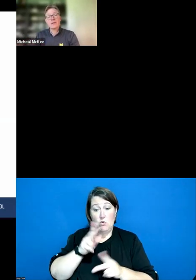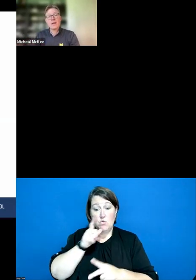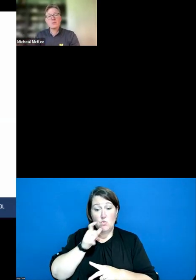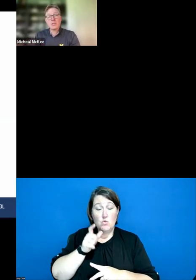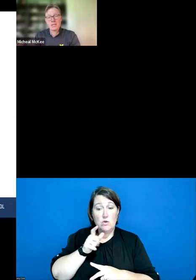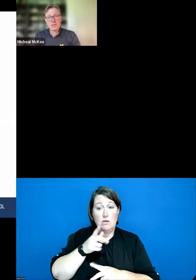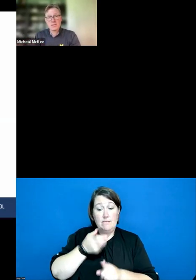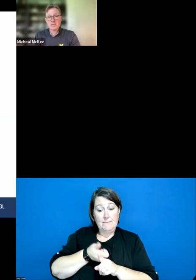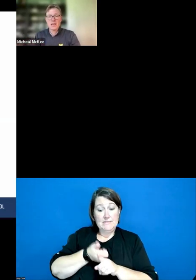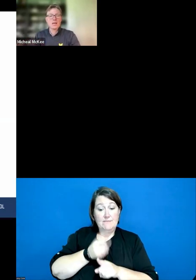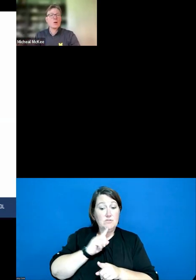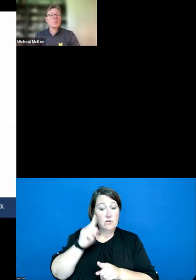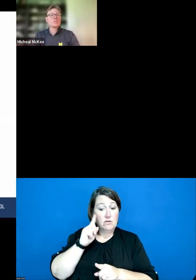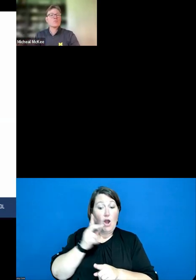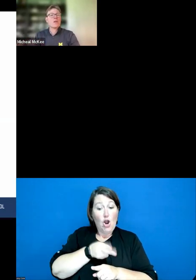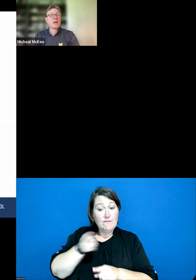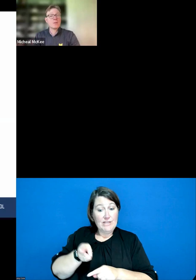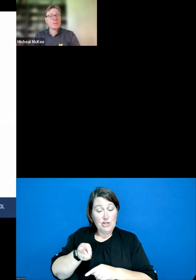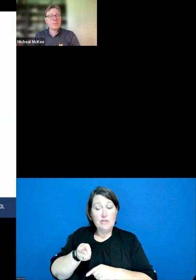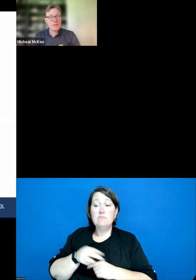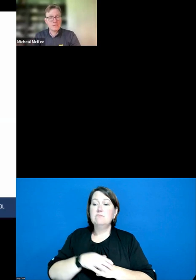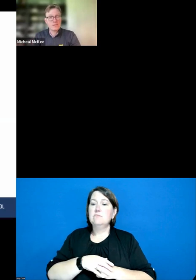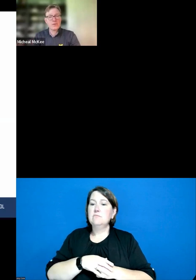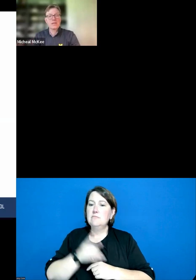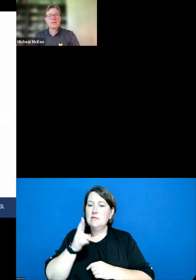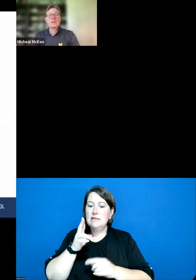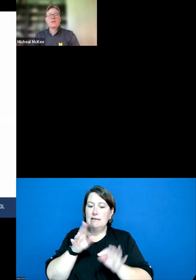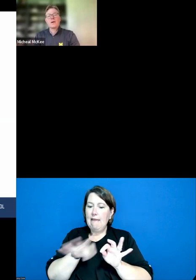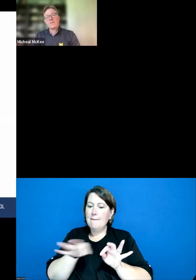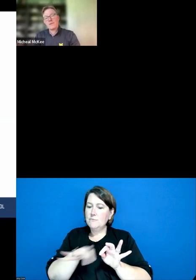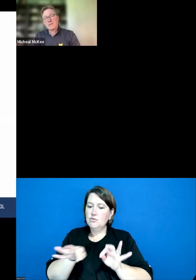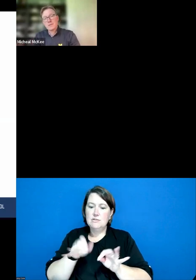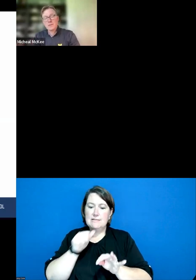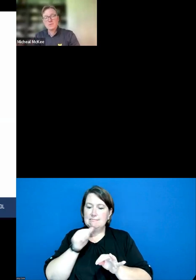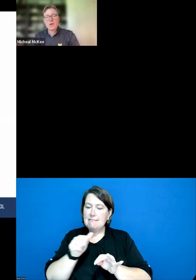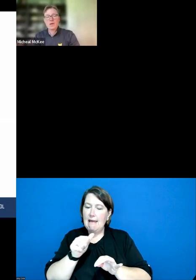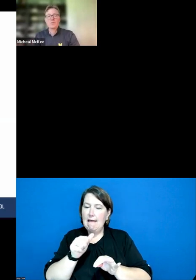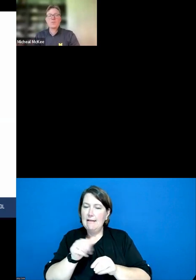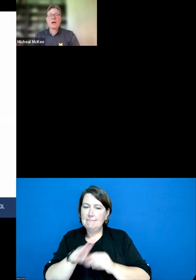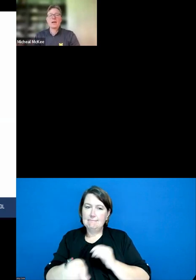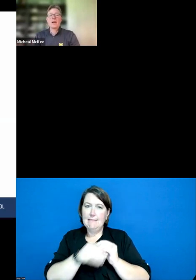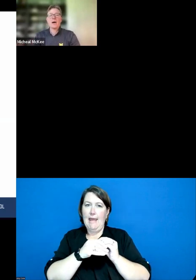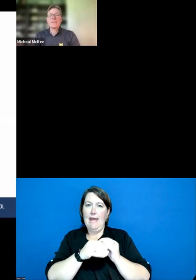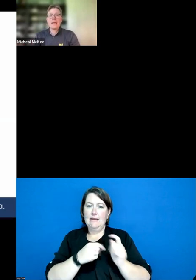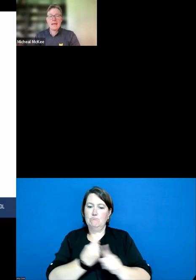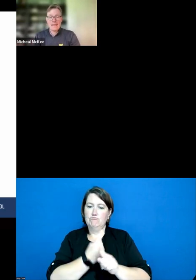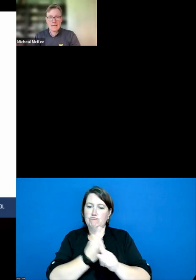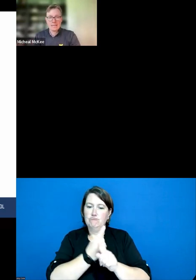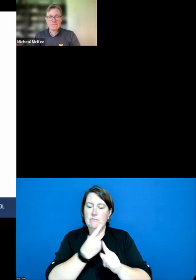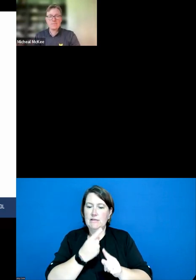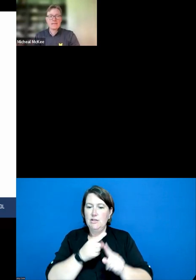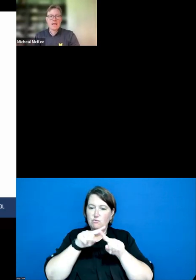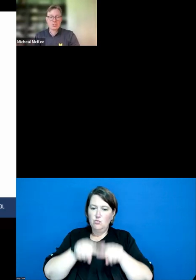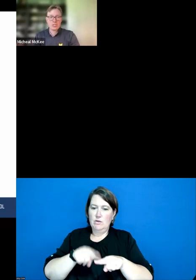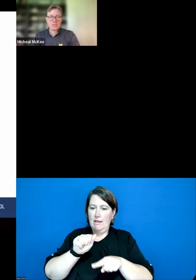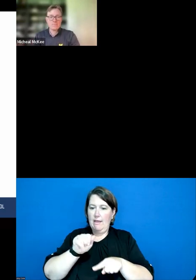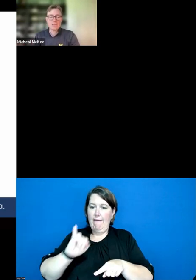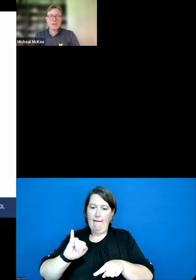captioning is not always reliably inserted, often, sometimes you have to rely on the AI like captioning.